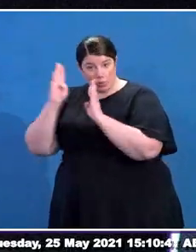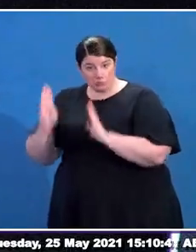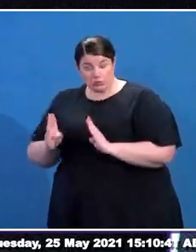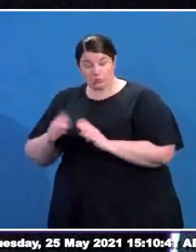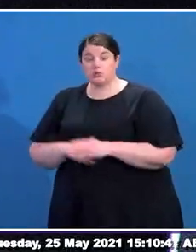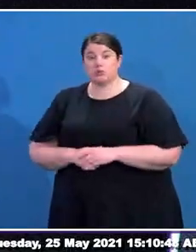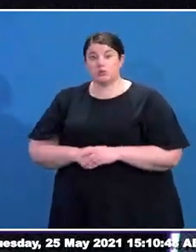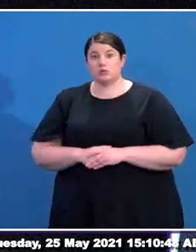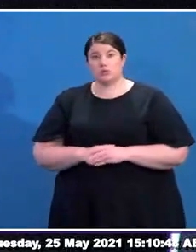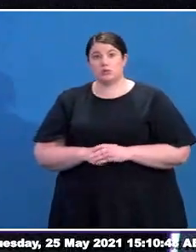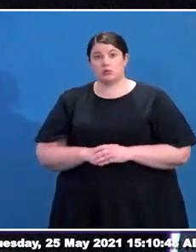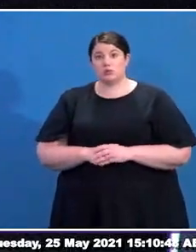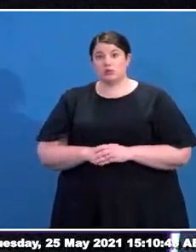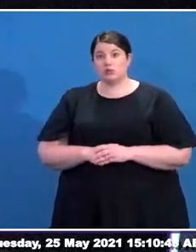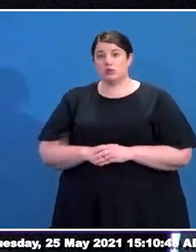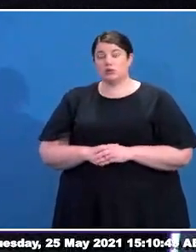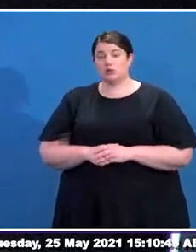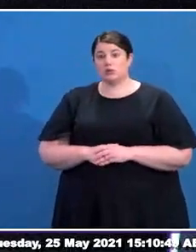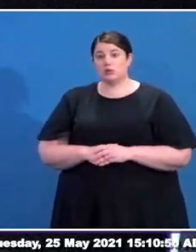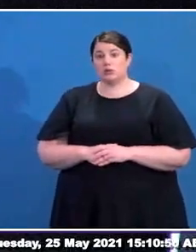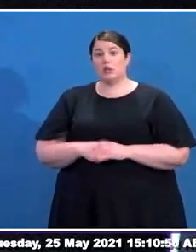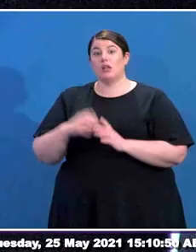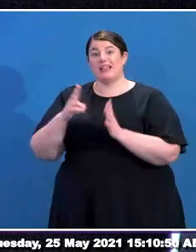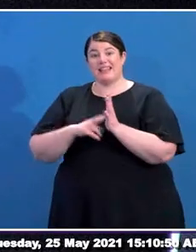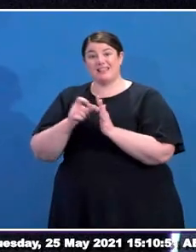Also based on what came through from the NDIS.